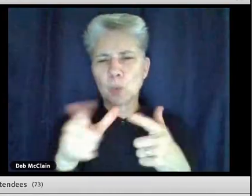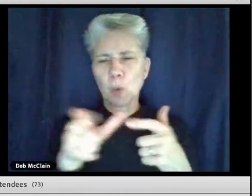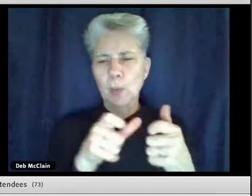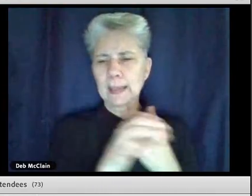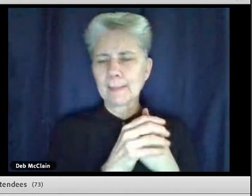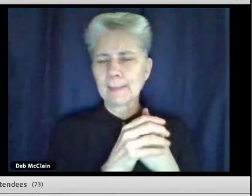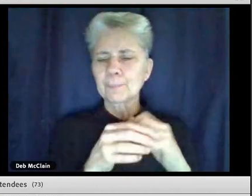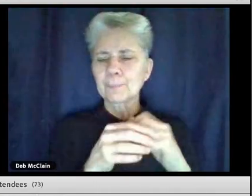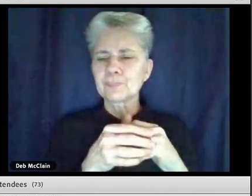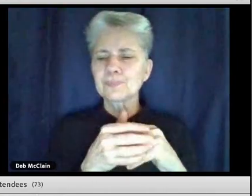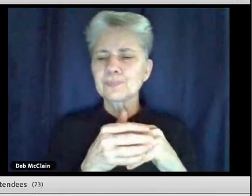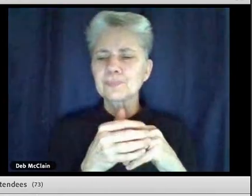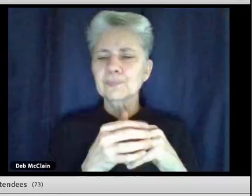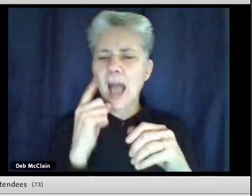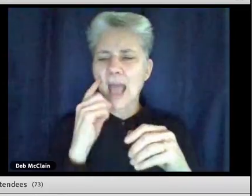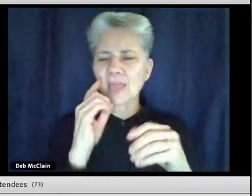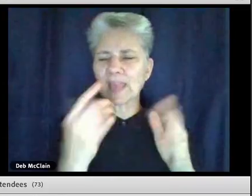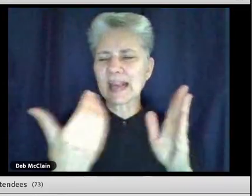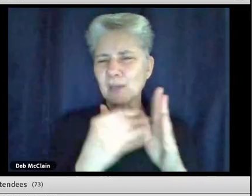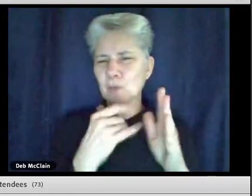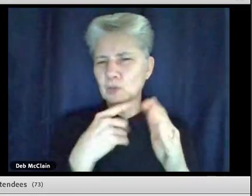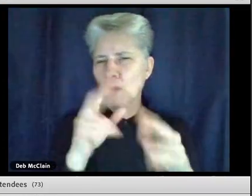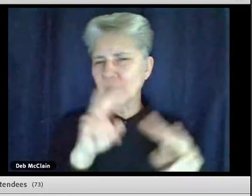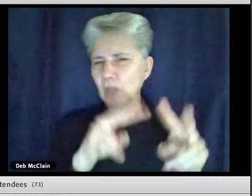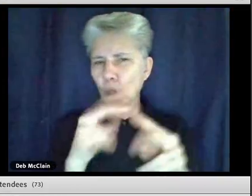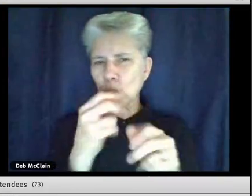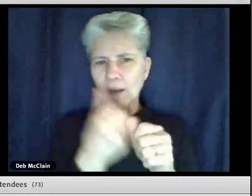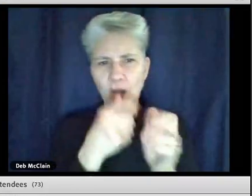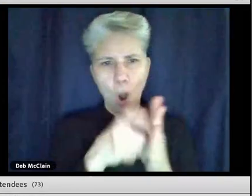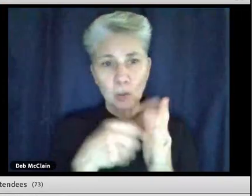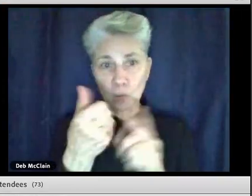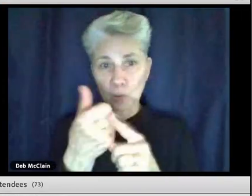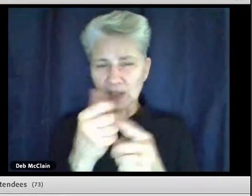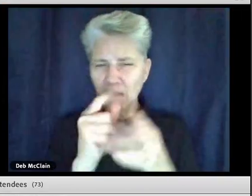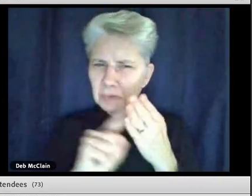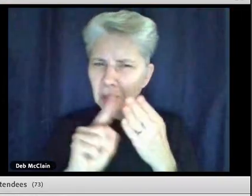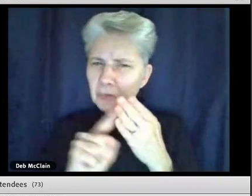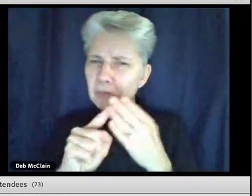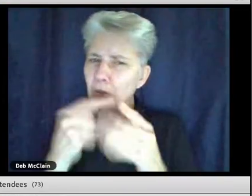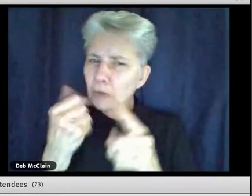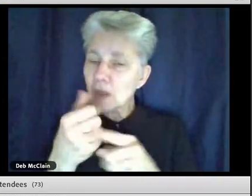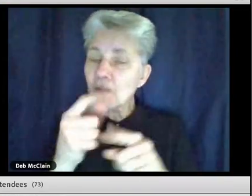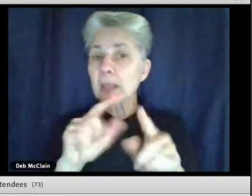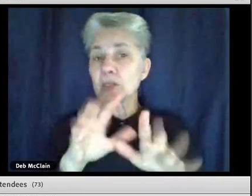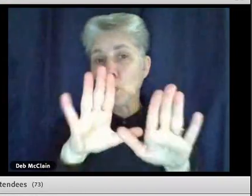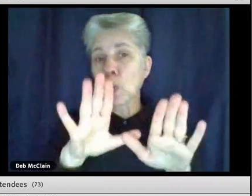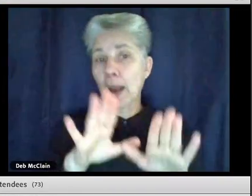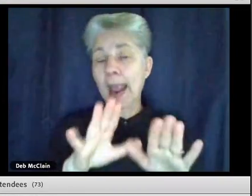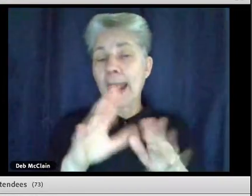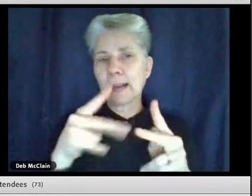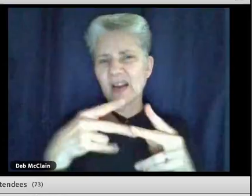And let me share my screen. I just want to show you Snopes really quickly because I think it's -- Again, you still have to look at every article yourself,